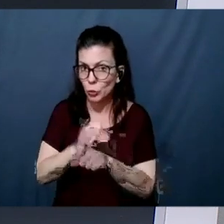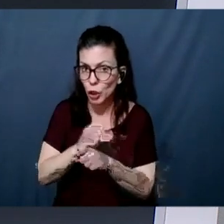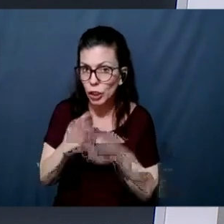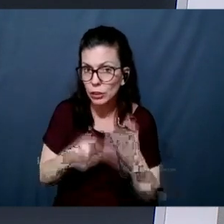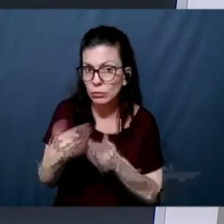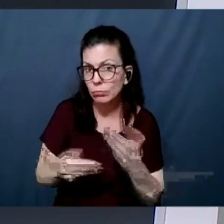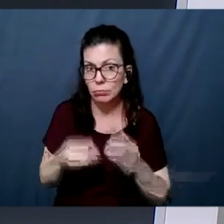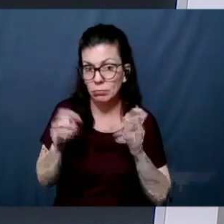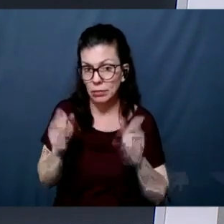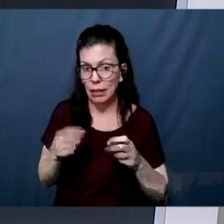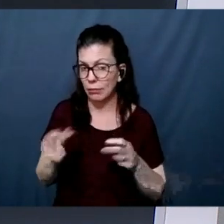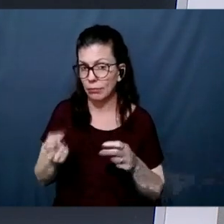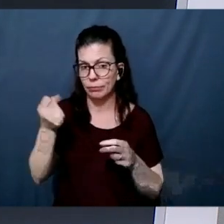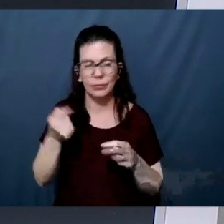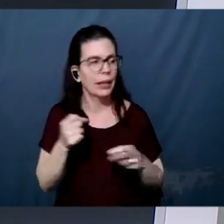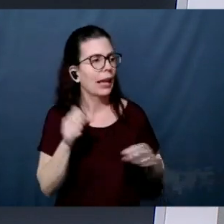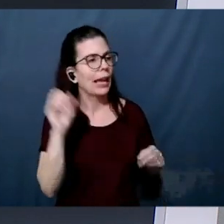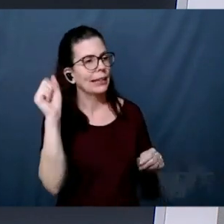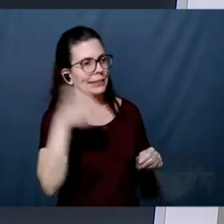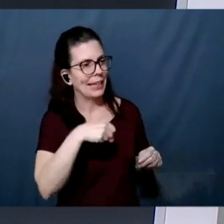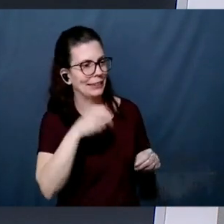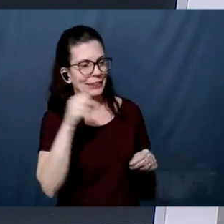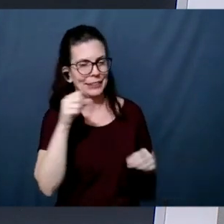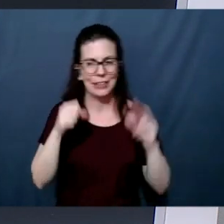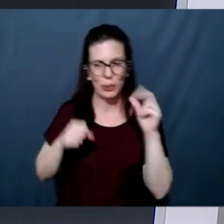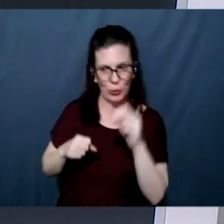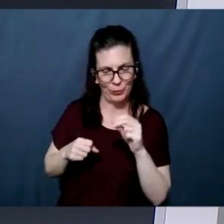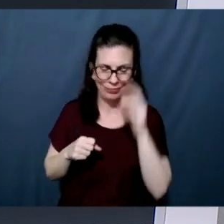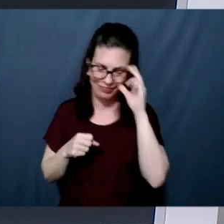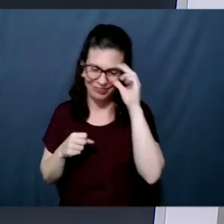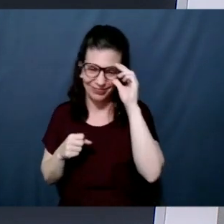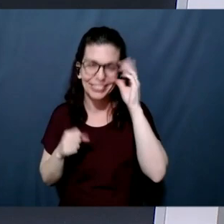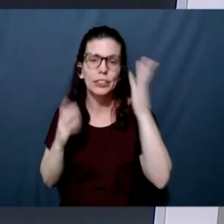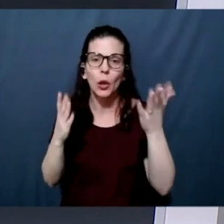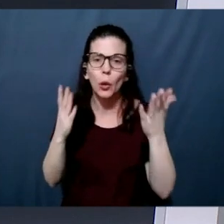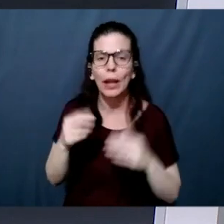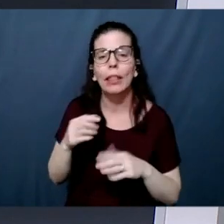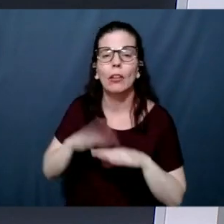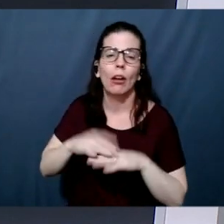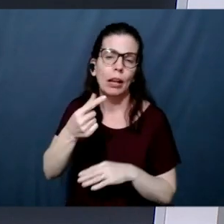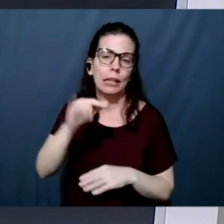Yes and no. The thing is because they're actually on GitHub is that customers can go ahead and download the code.